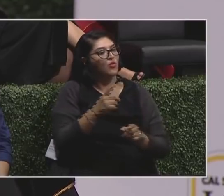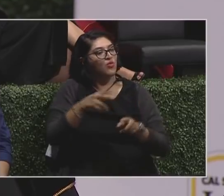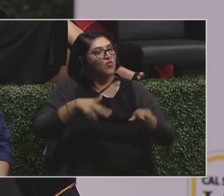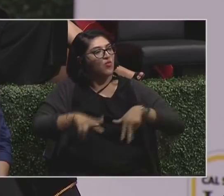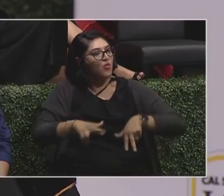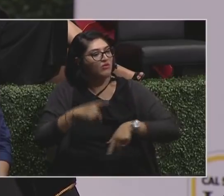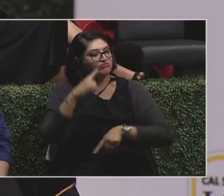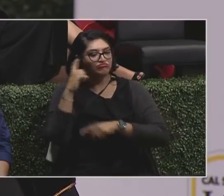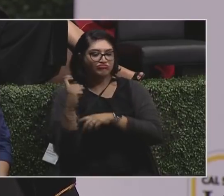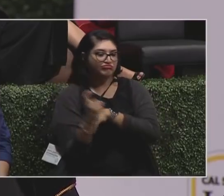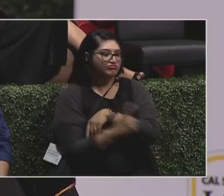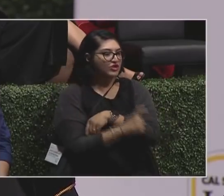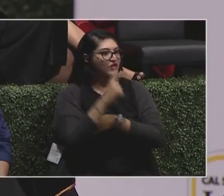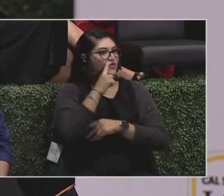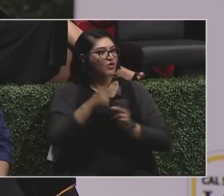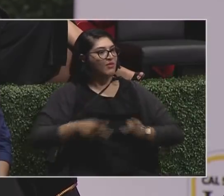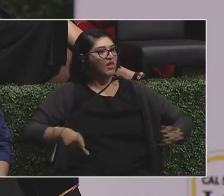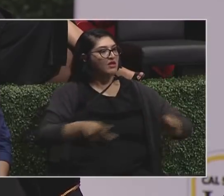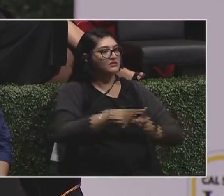WHEN YOU WALK ACROSS THIS STAGE, YOU'RE NOT JUST WALKING FOR YOURSELF.